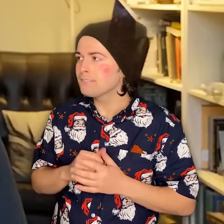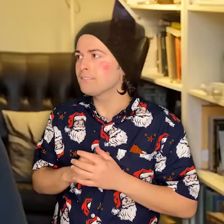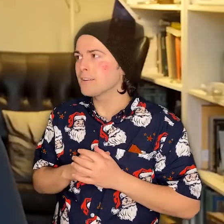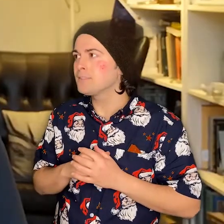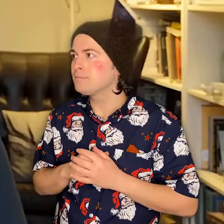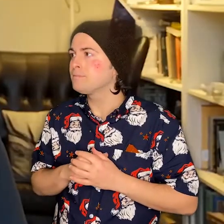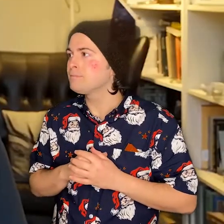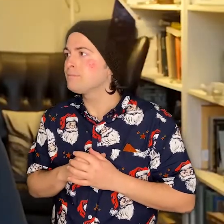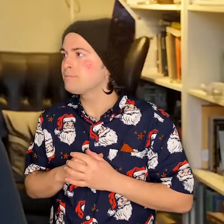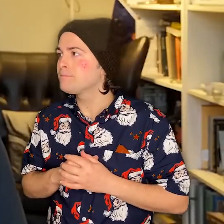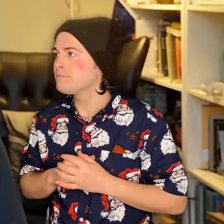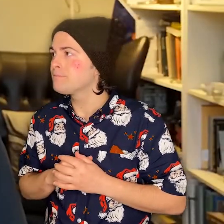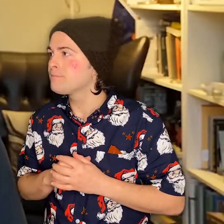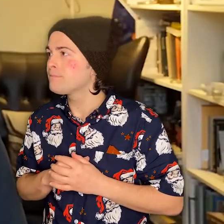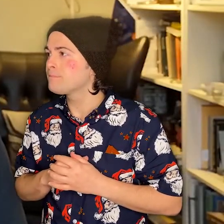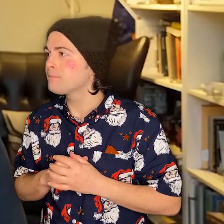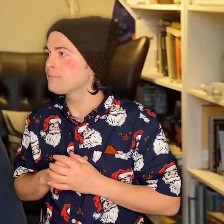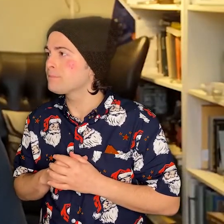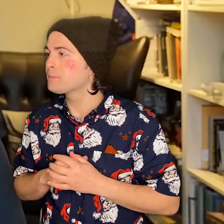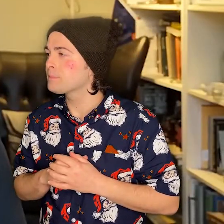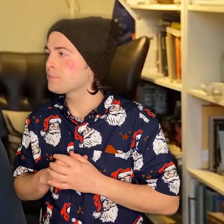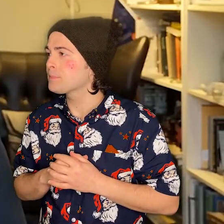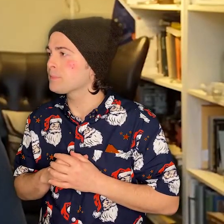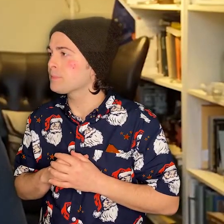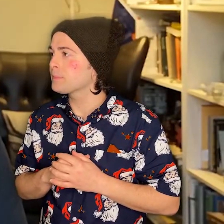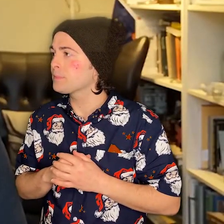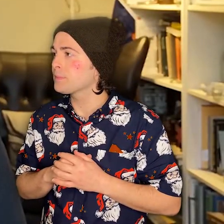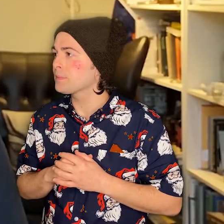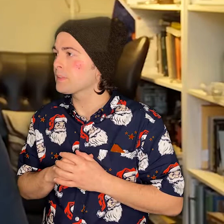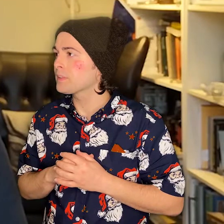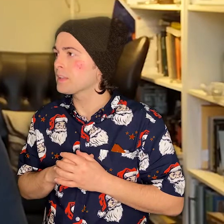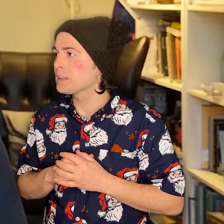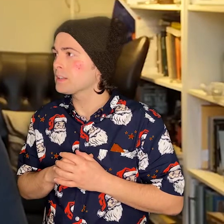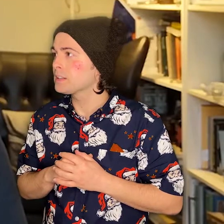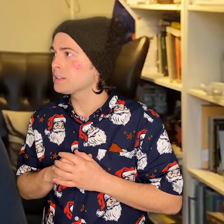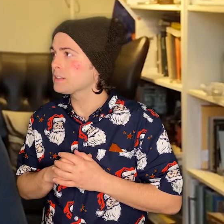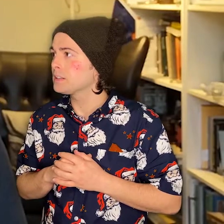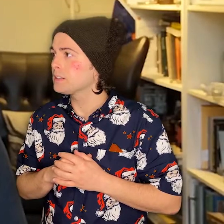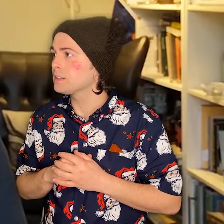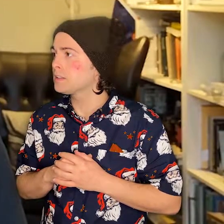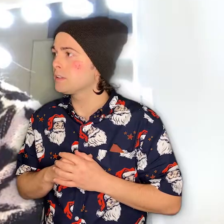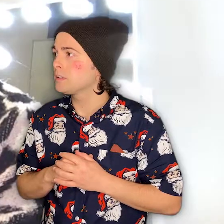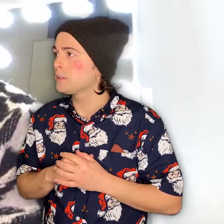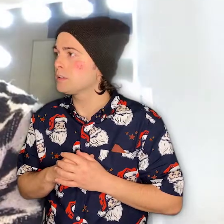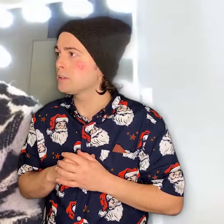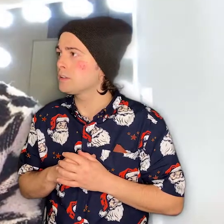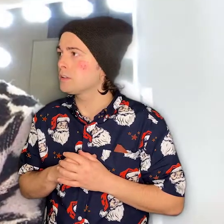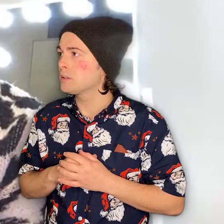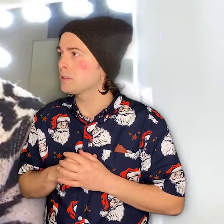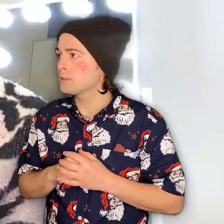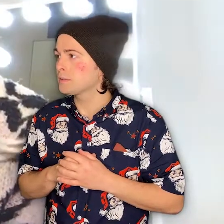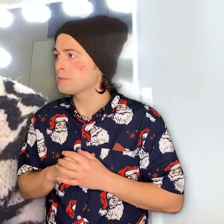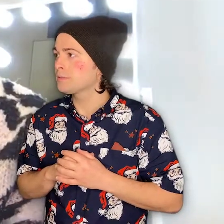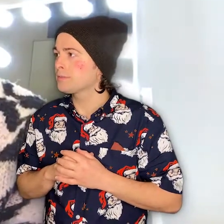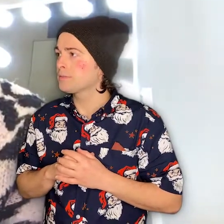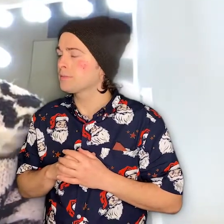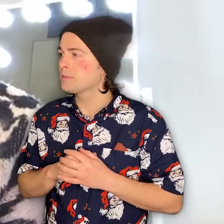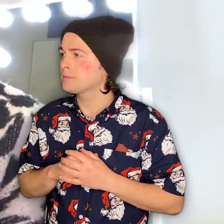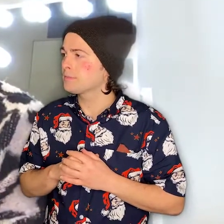Brian – For goodness sake. Look, do you want Stephen to get you anything while he’s out? Senga – No son, you know me, I don’t like to be a bother